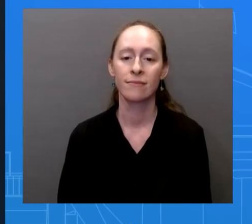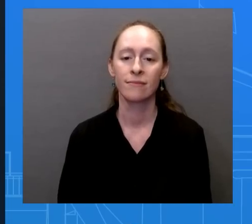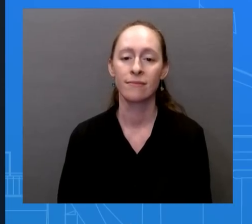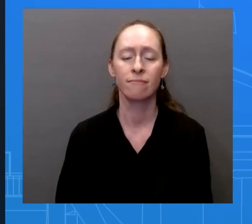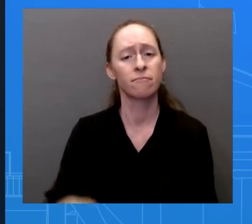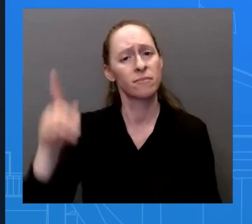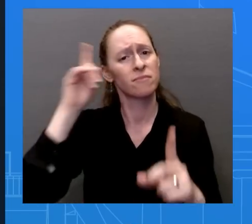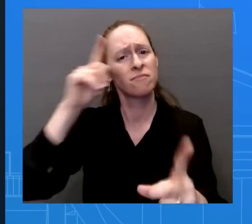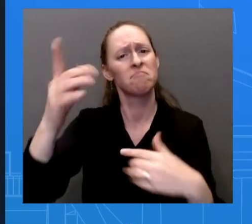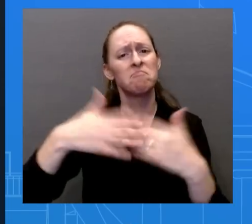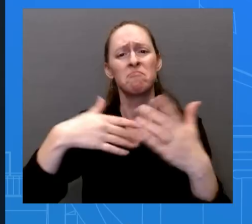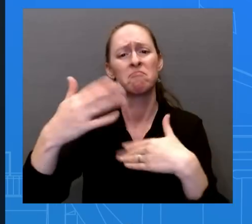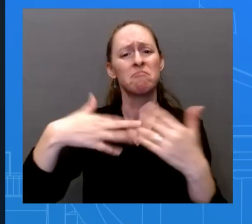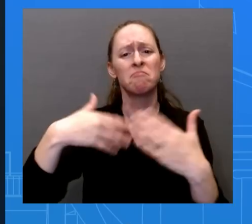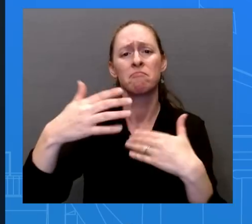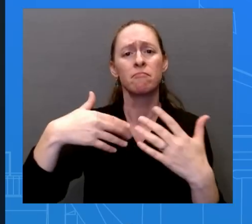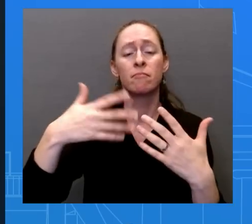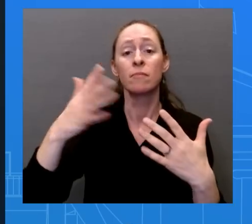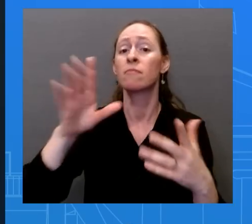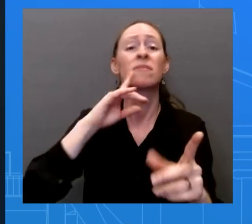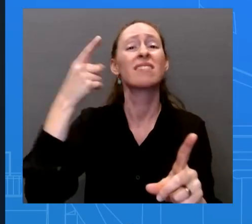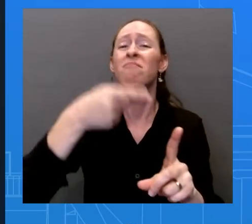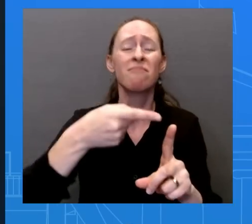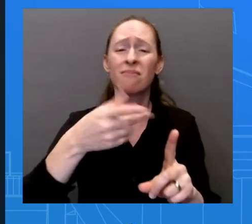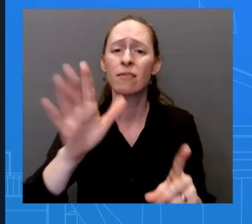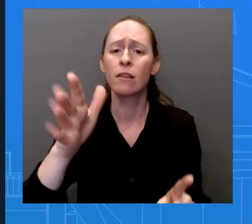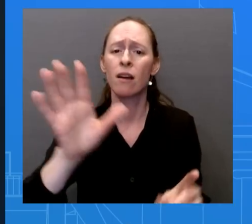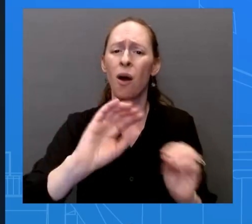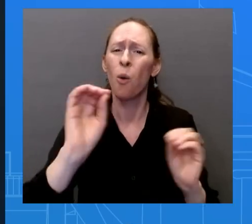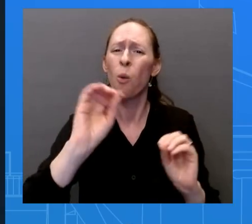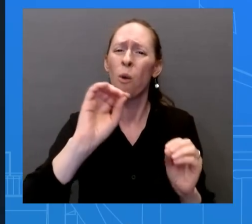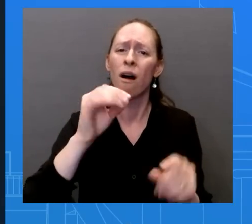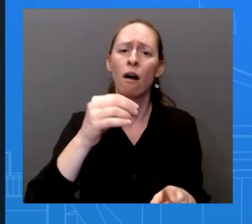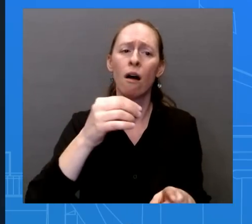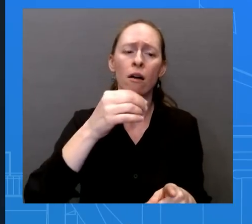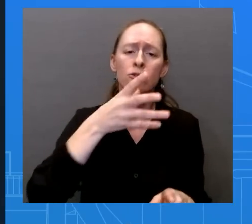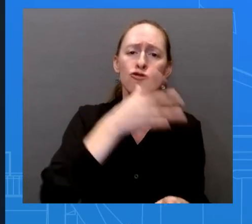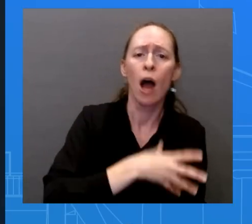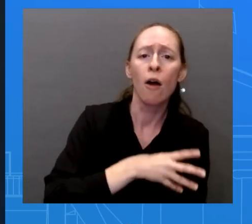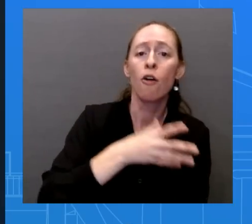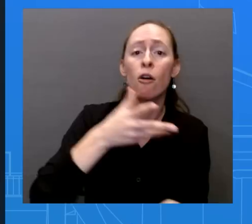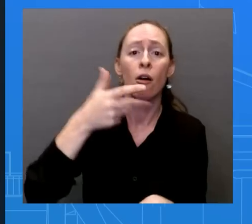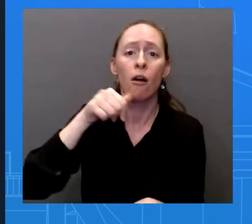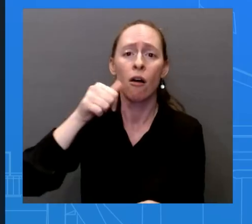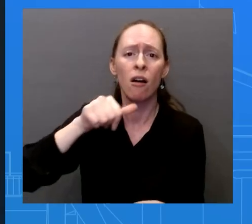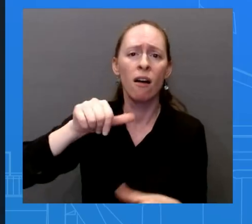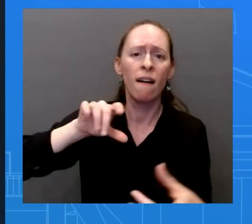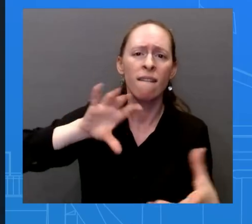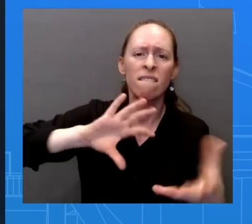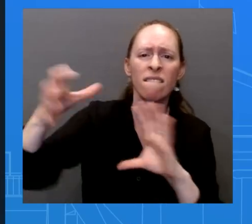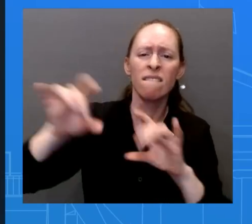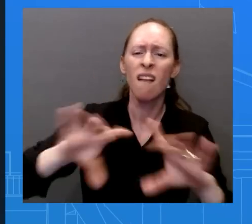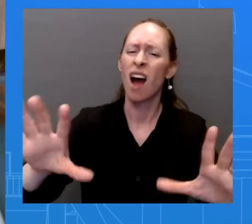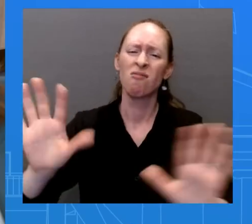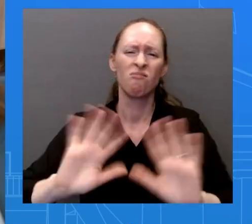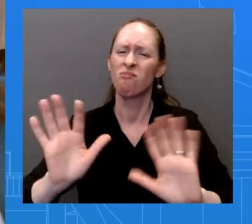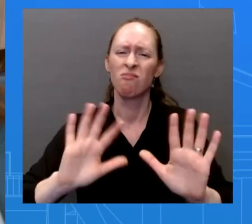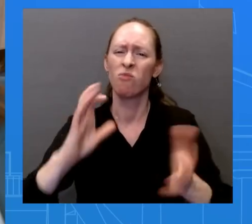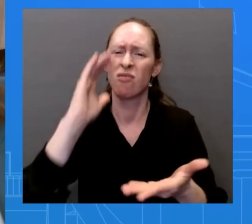will continue to speak out for women and girls around the globe. With that, Chris, you want to kick us off? The Press: Sure. There's been talk about reassessing